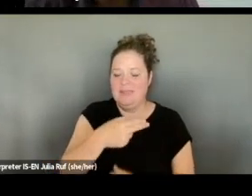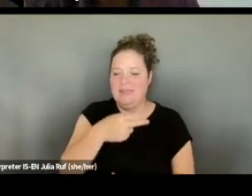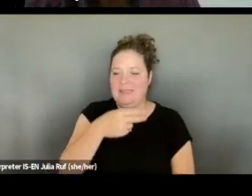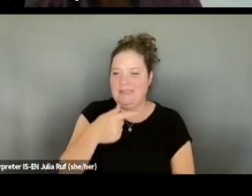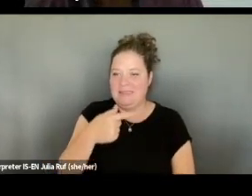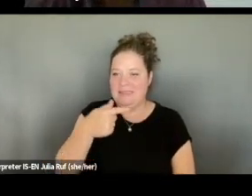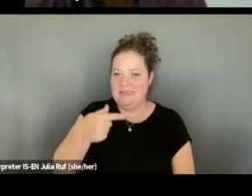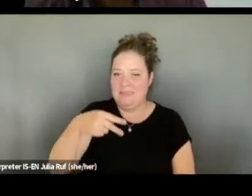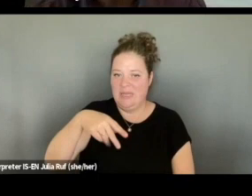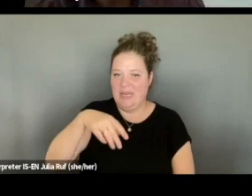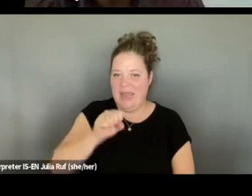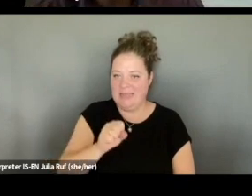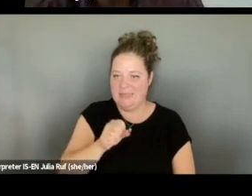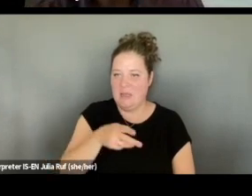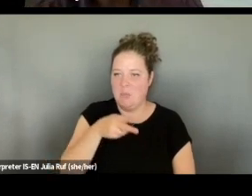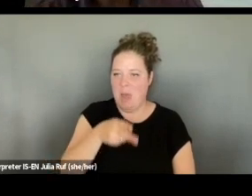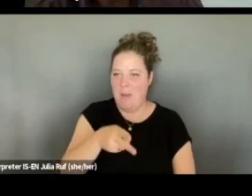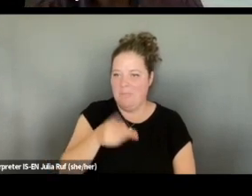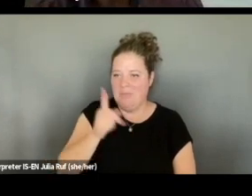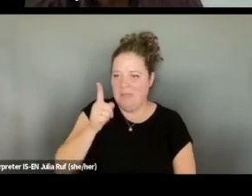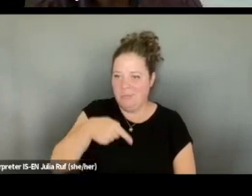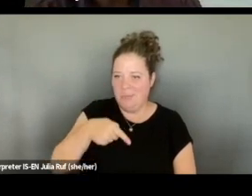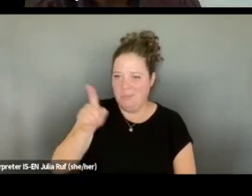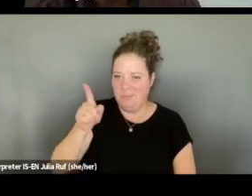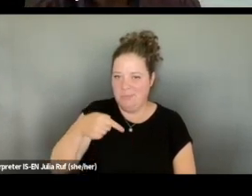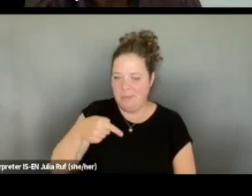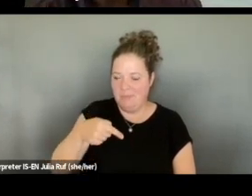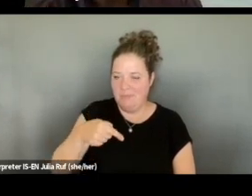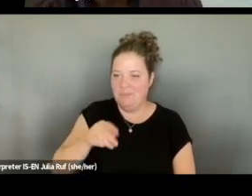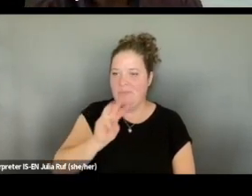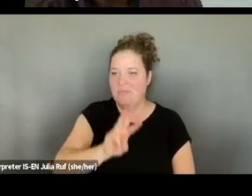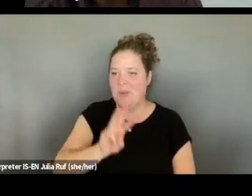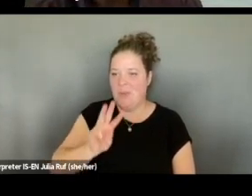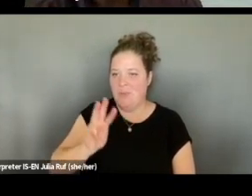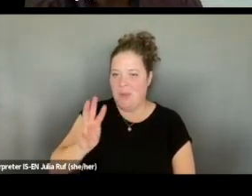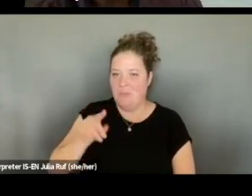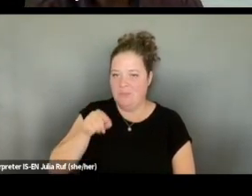https://www.